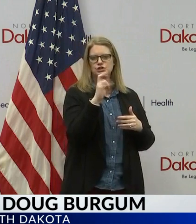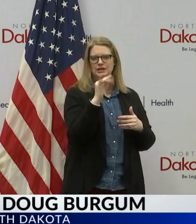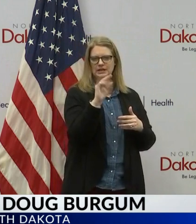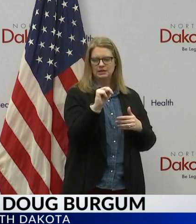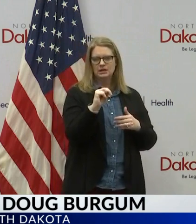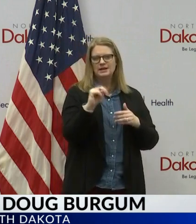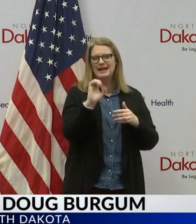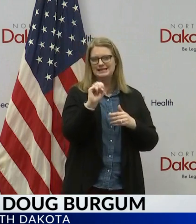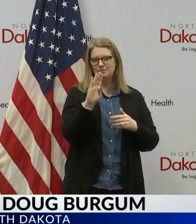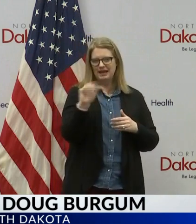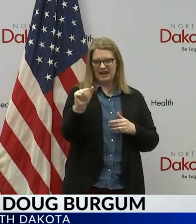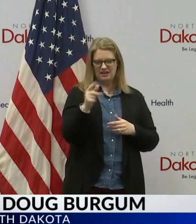PROTECTION PROGRAM AND --